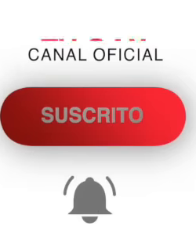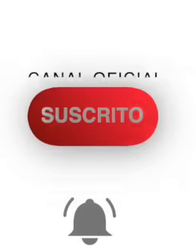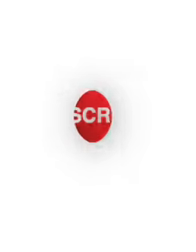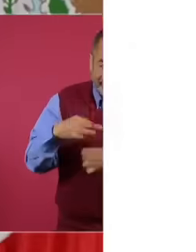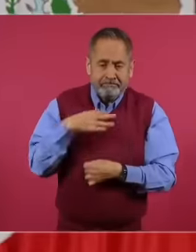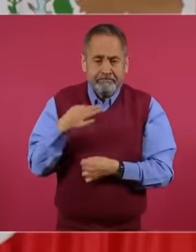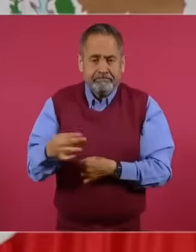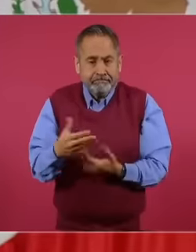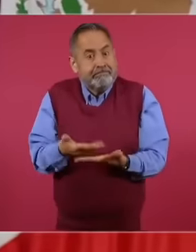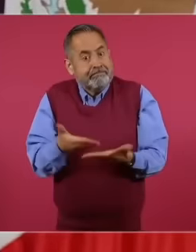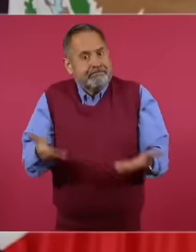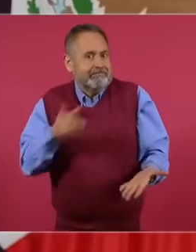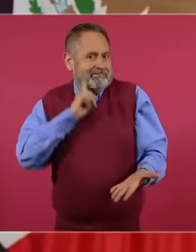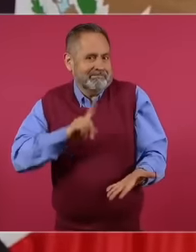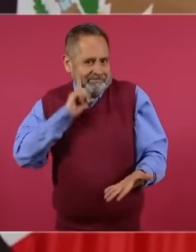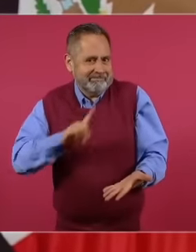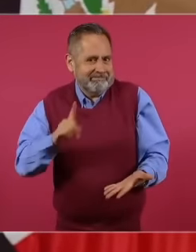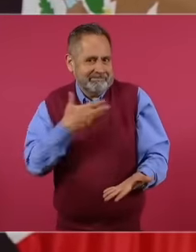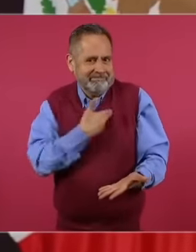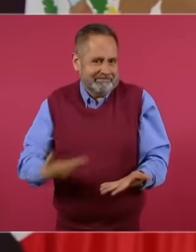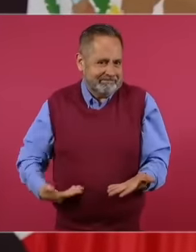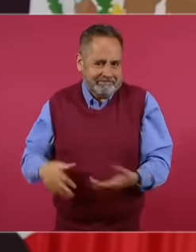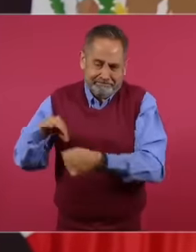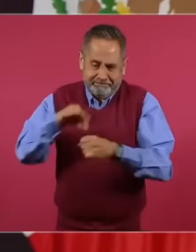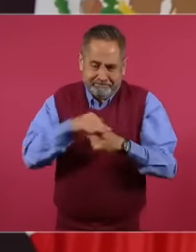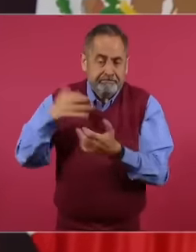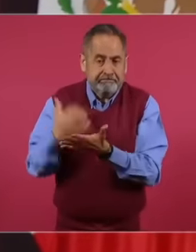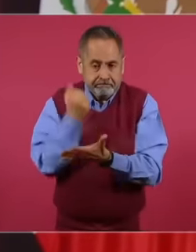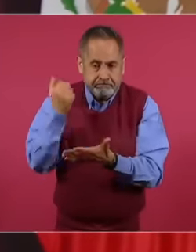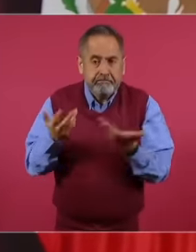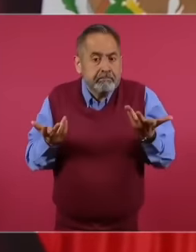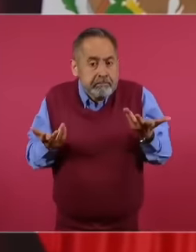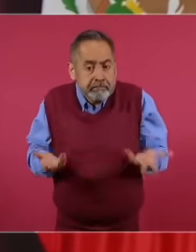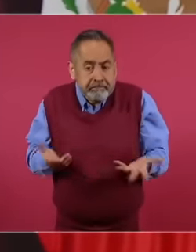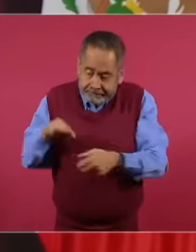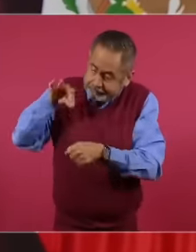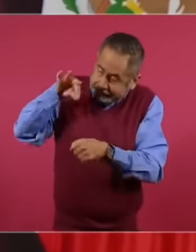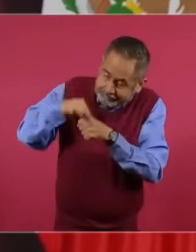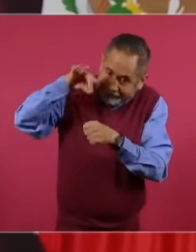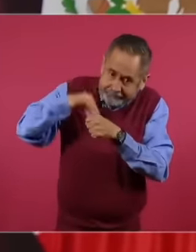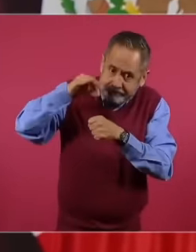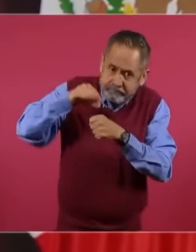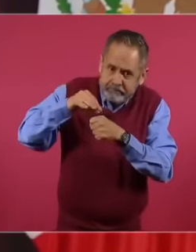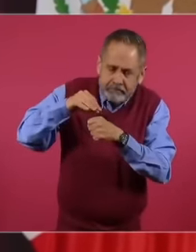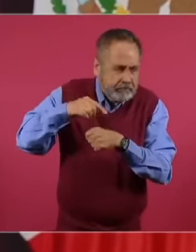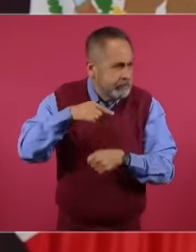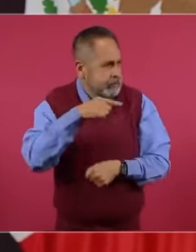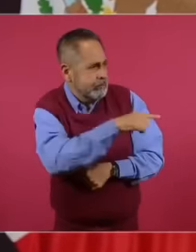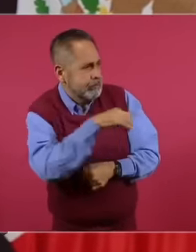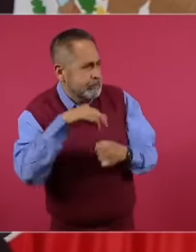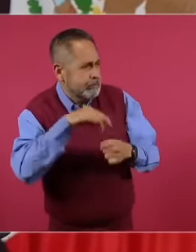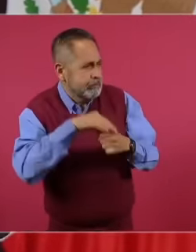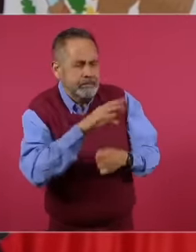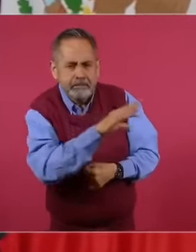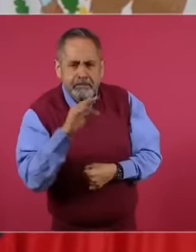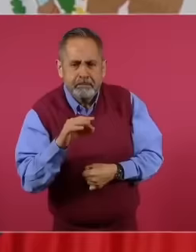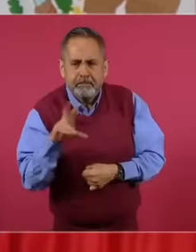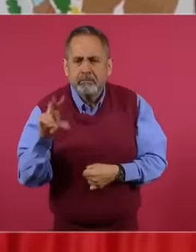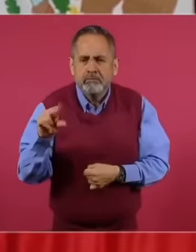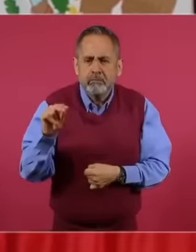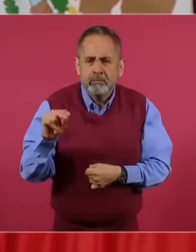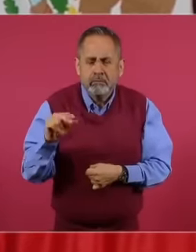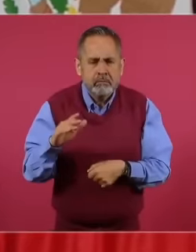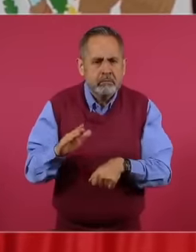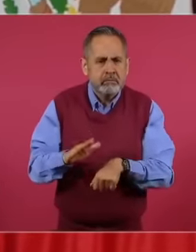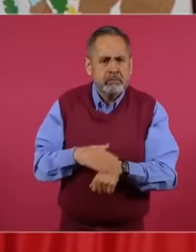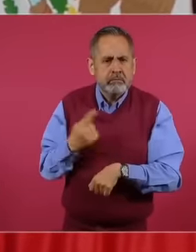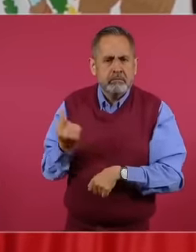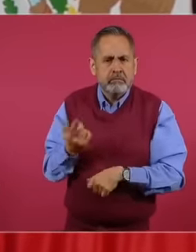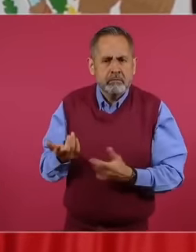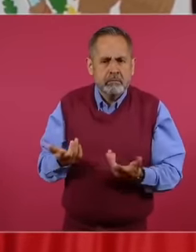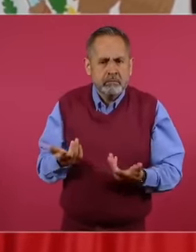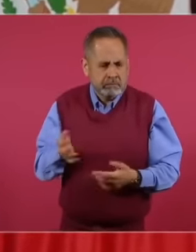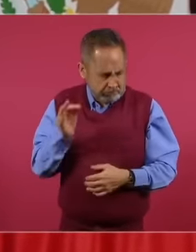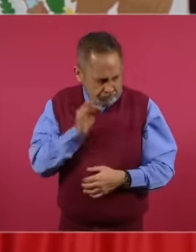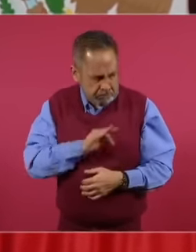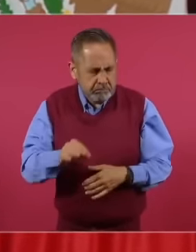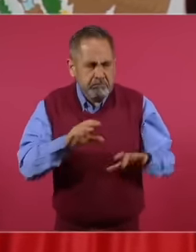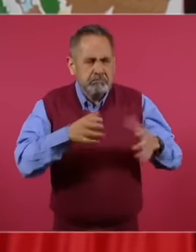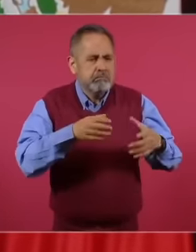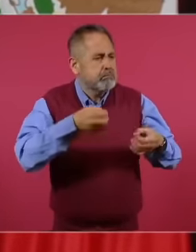president of the republic And we will not be able to elect the judges the magistrates the